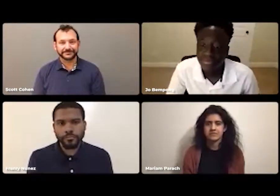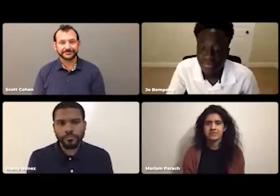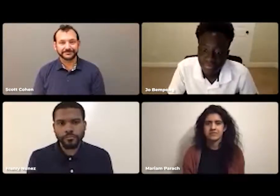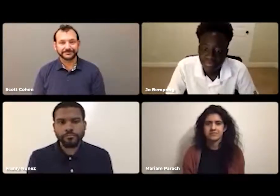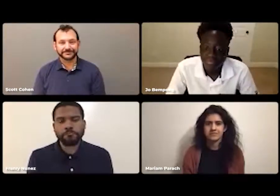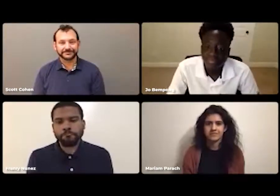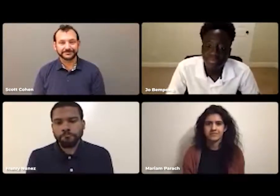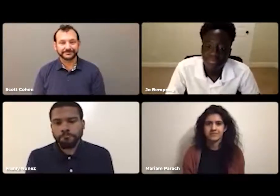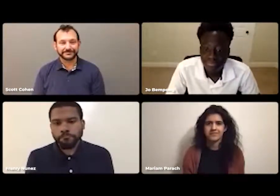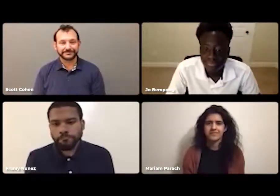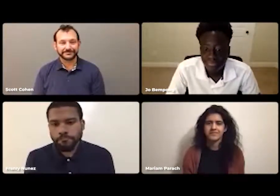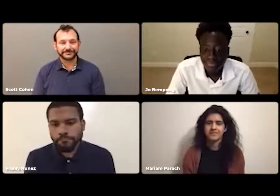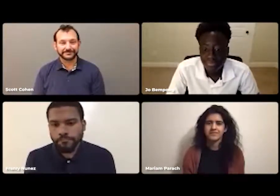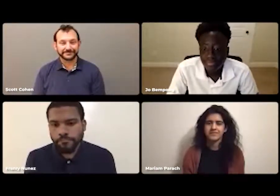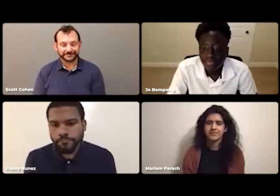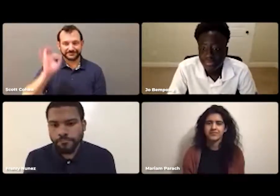my parents -- lived in Dallas, Texas.